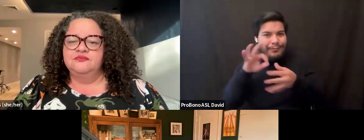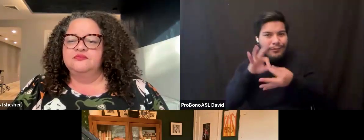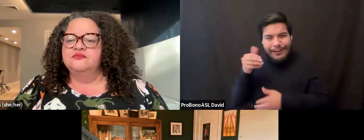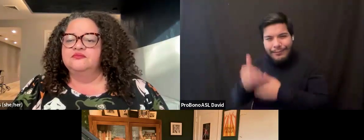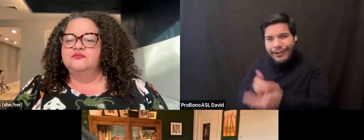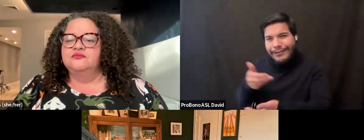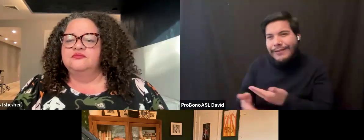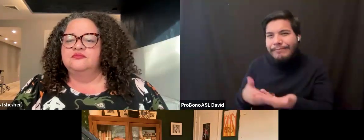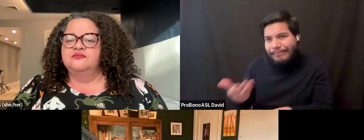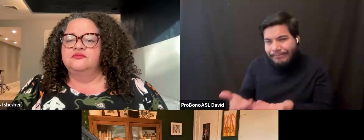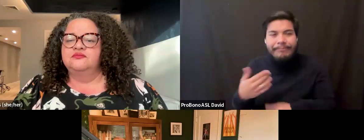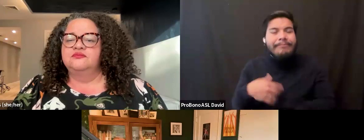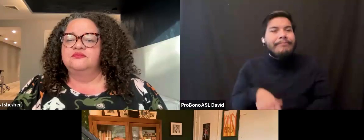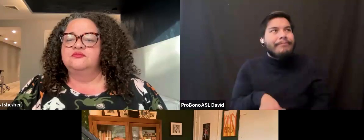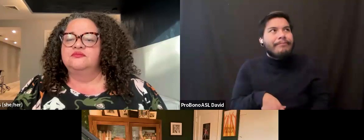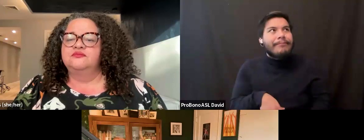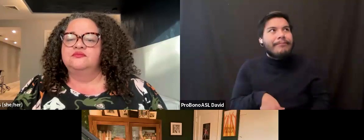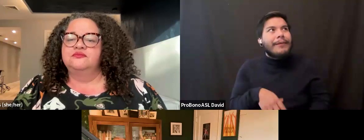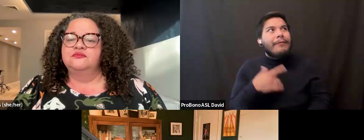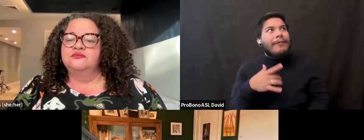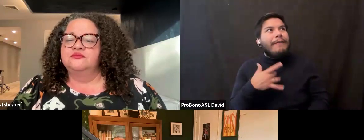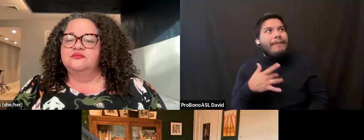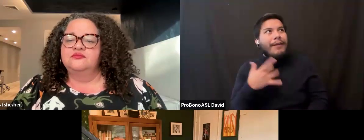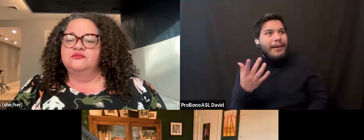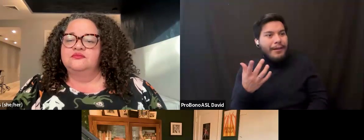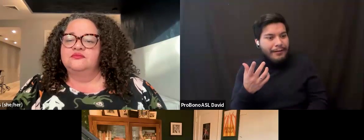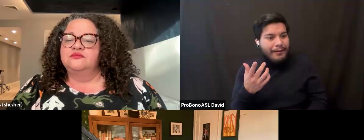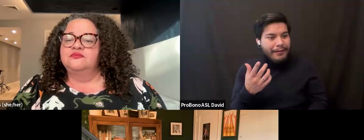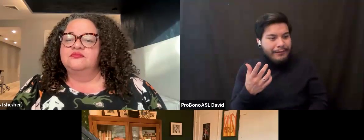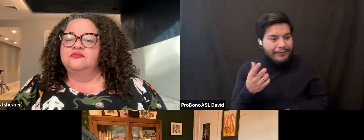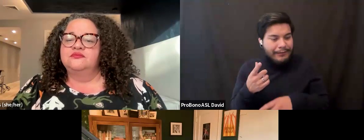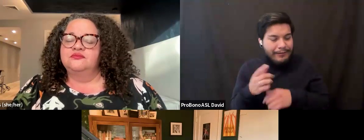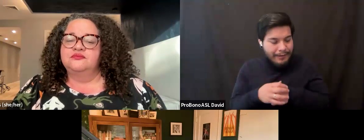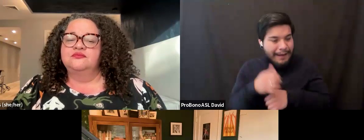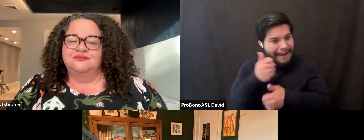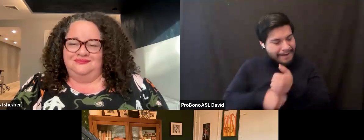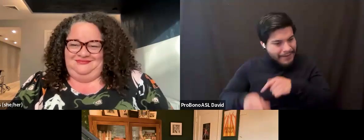I'll say what felt vulnerable to me about making this was every minute of it felt really vulnerable.